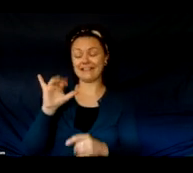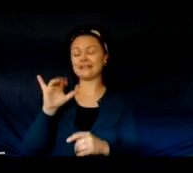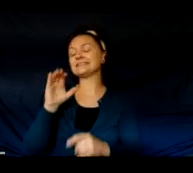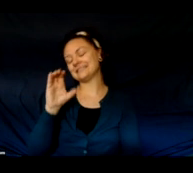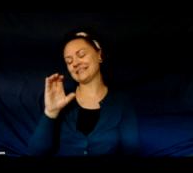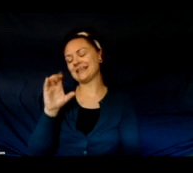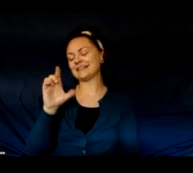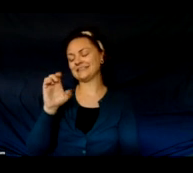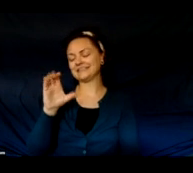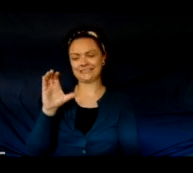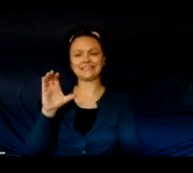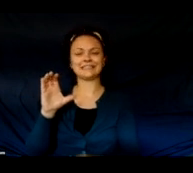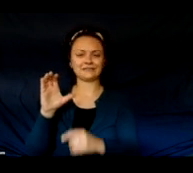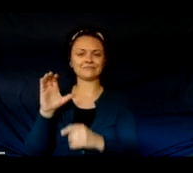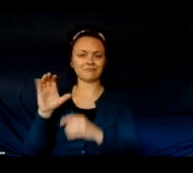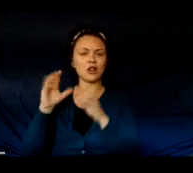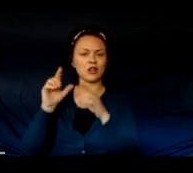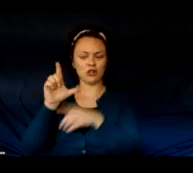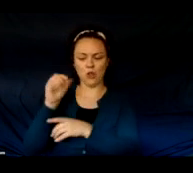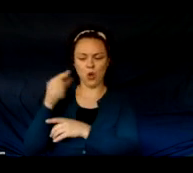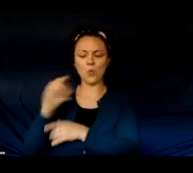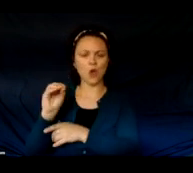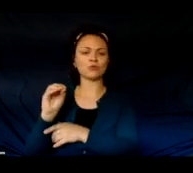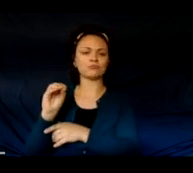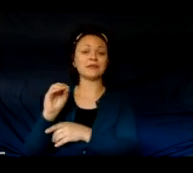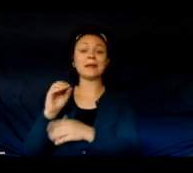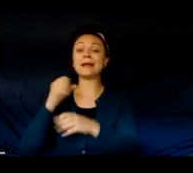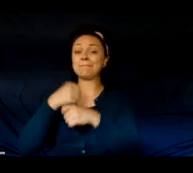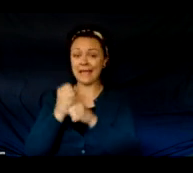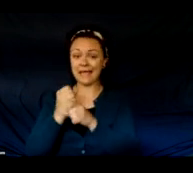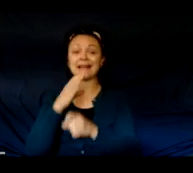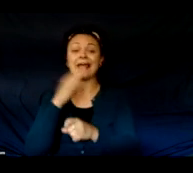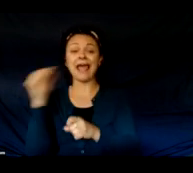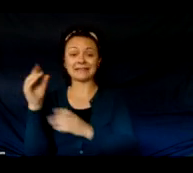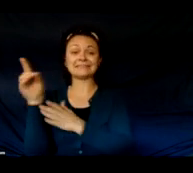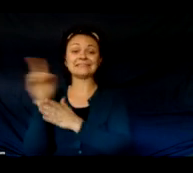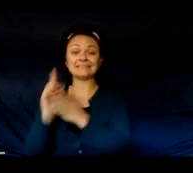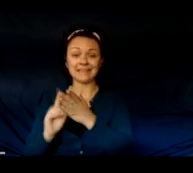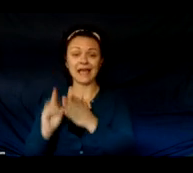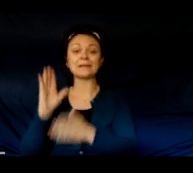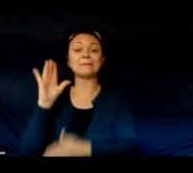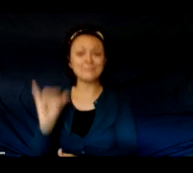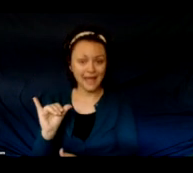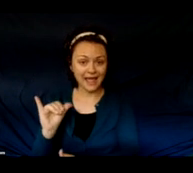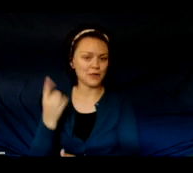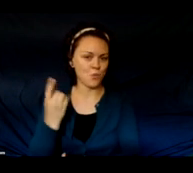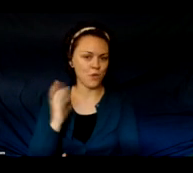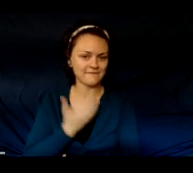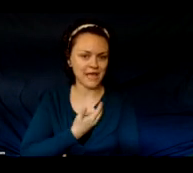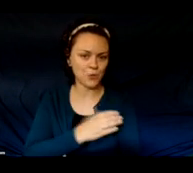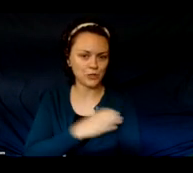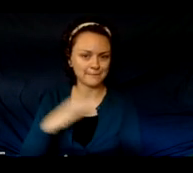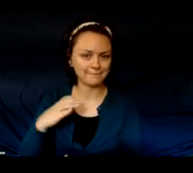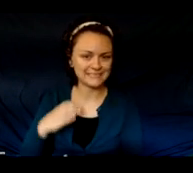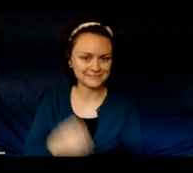and designed by a member of our advisory committee, Tire Brown.